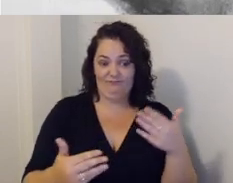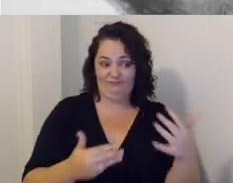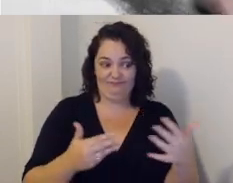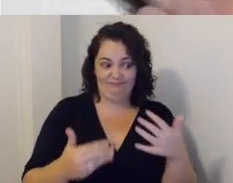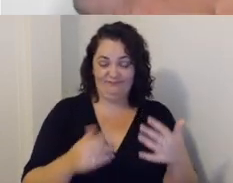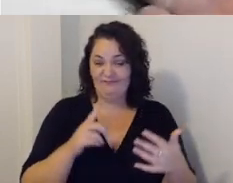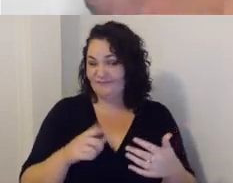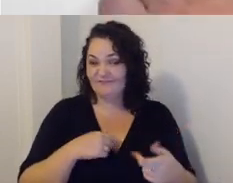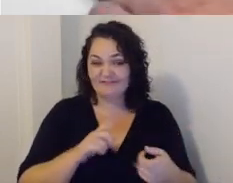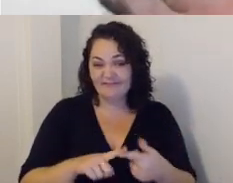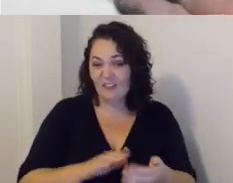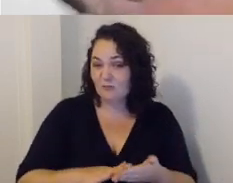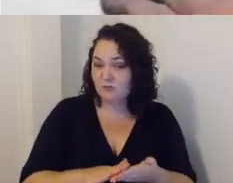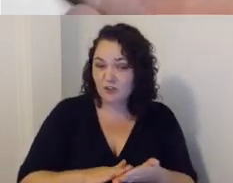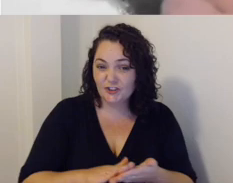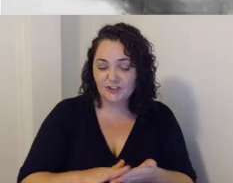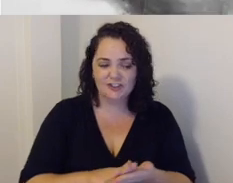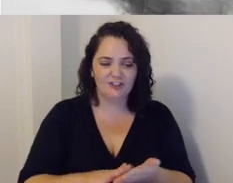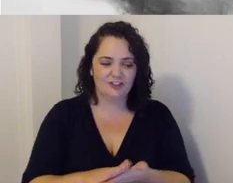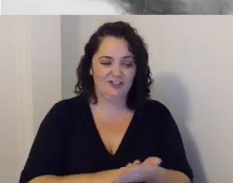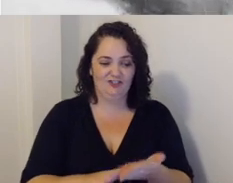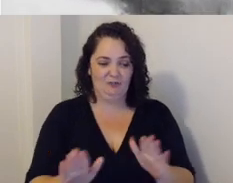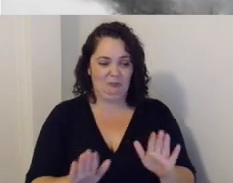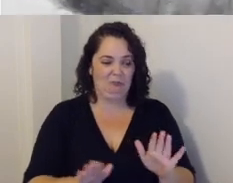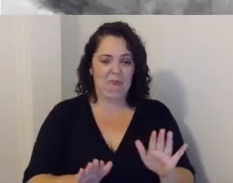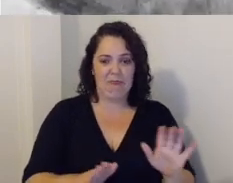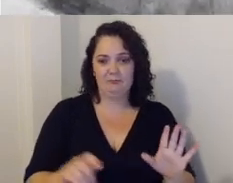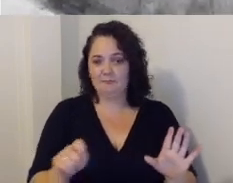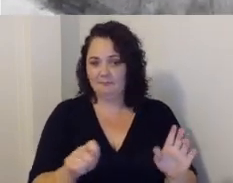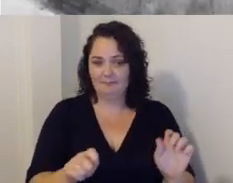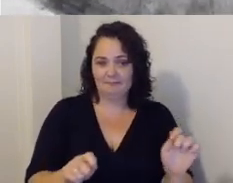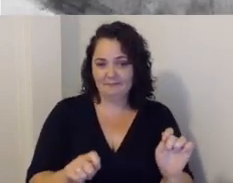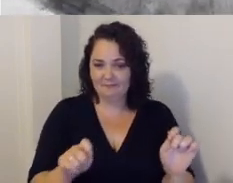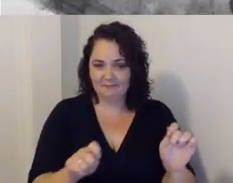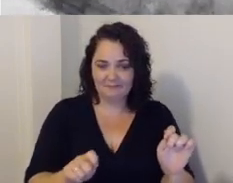so really I just keep pushing and pulling and playing with those lights and darks and those